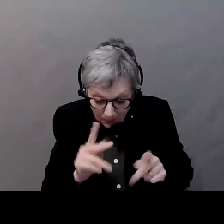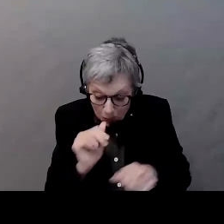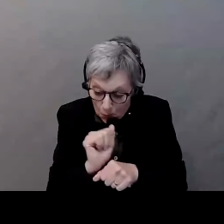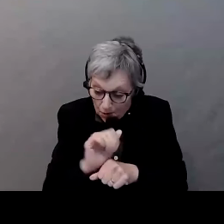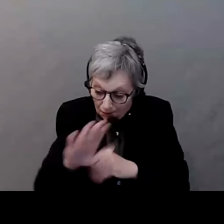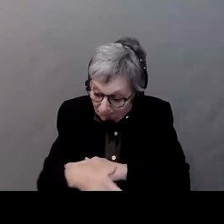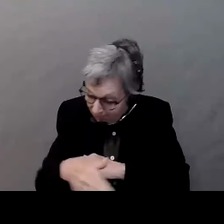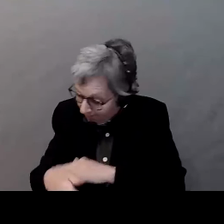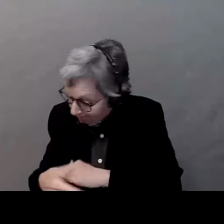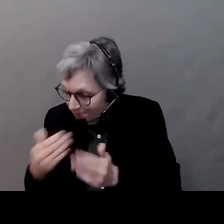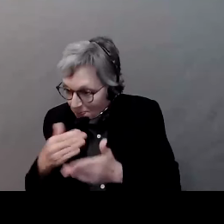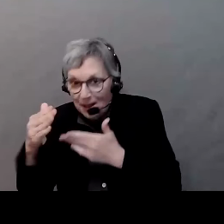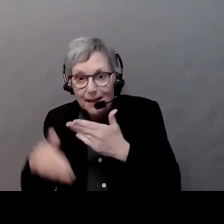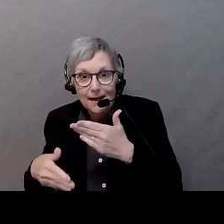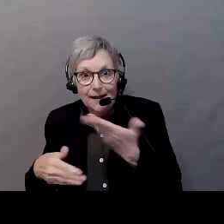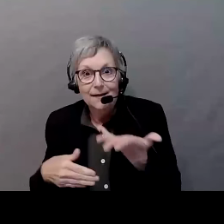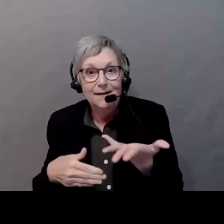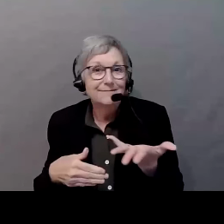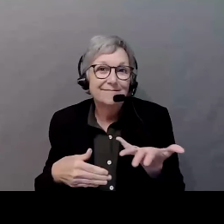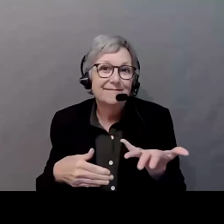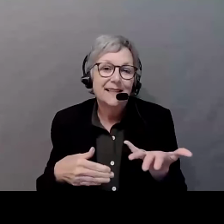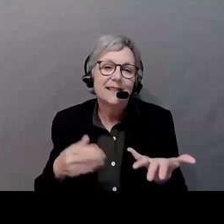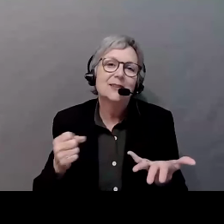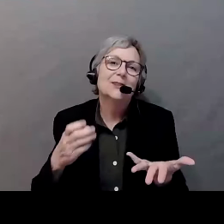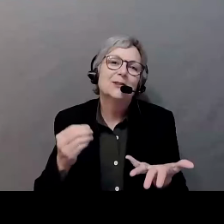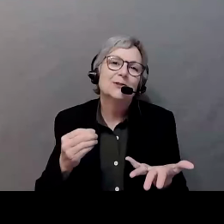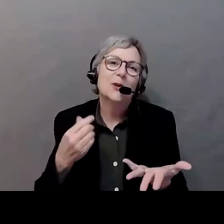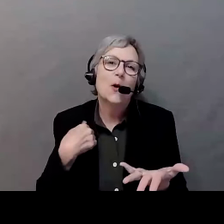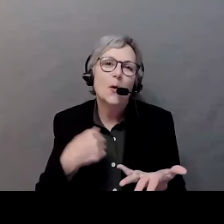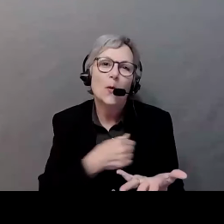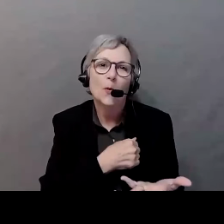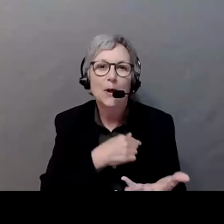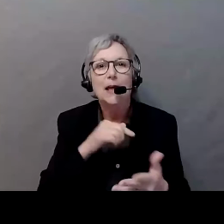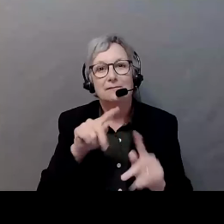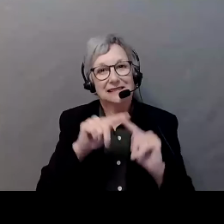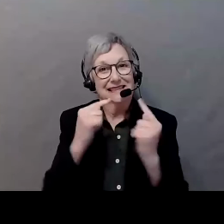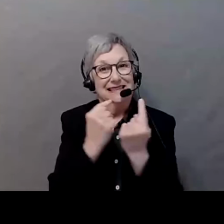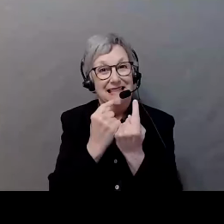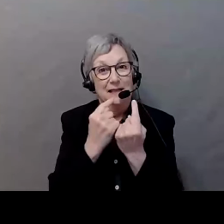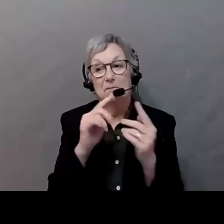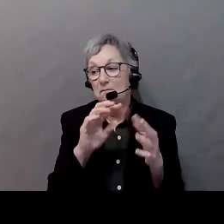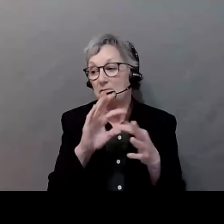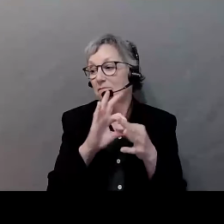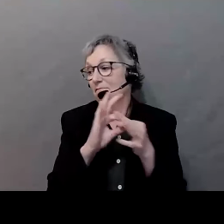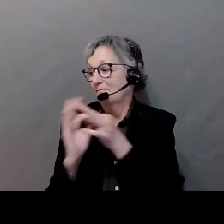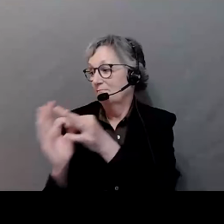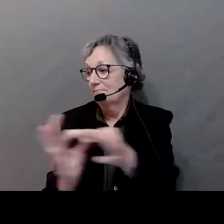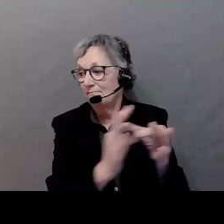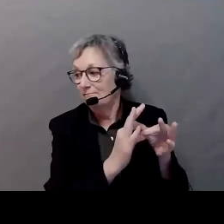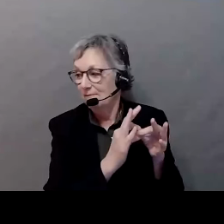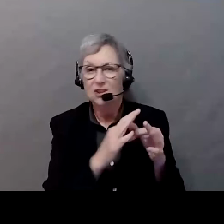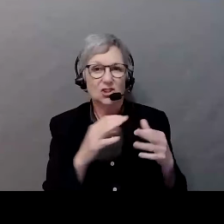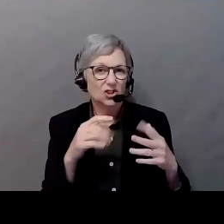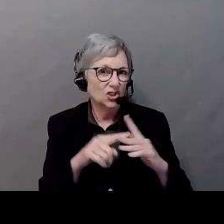WE FLIPPED CHARTS AND STARTING LISTENING TO THE THINGS THAT MADE